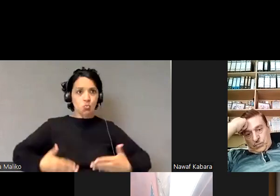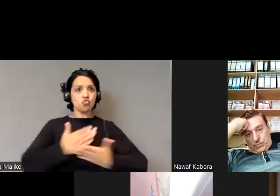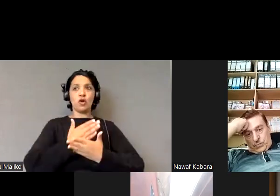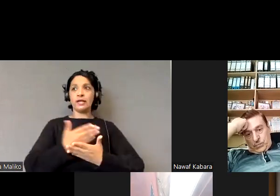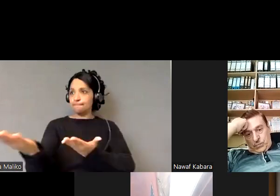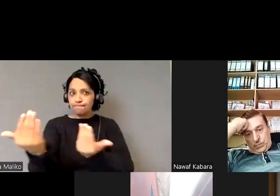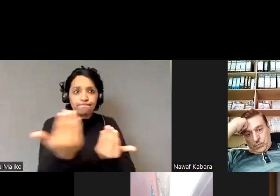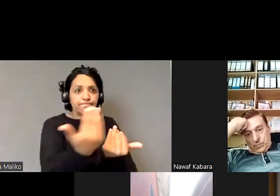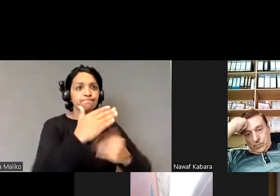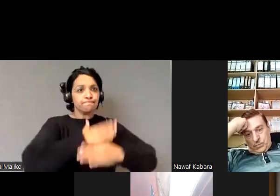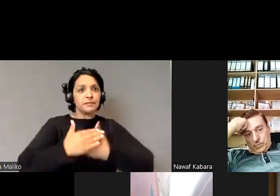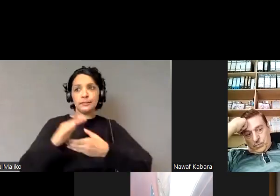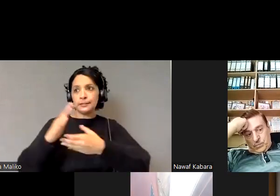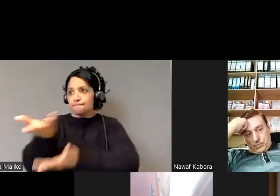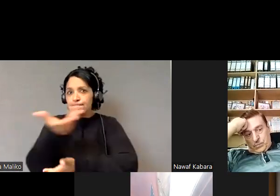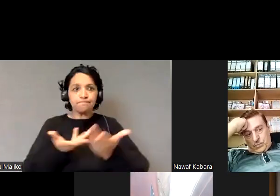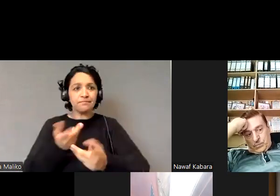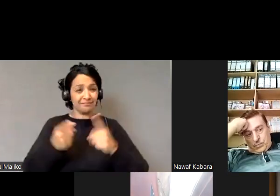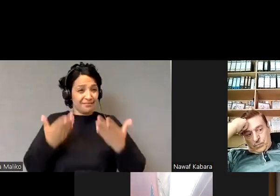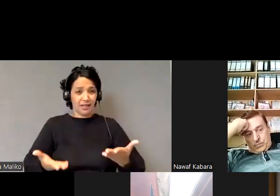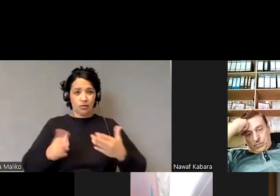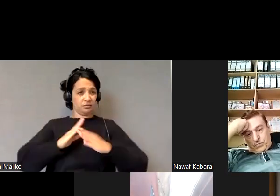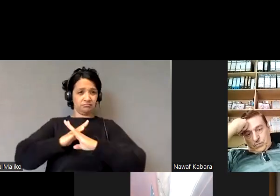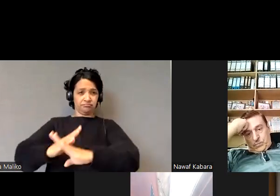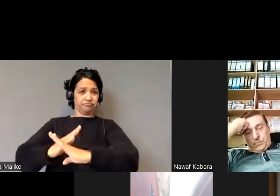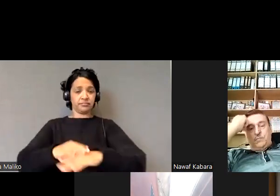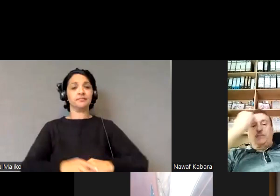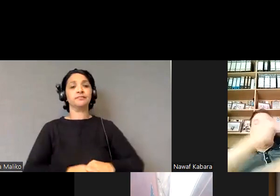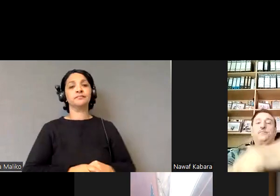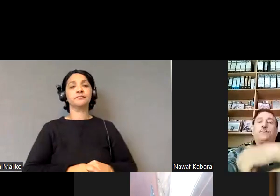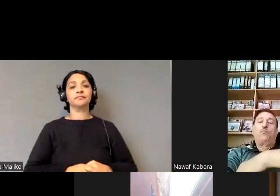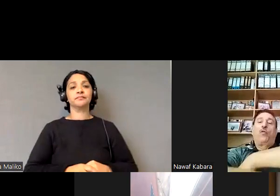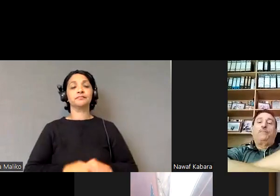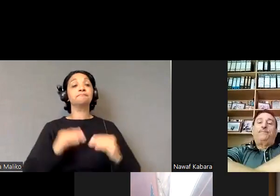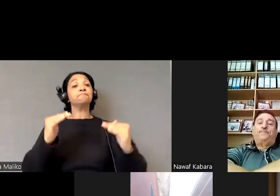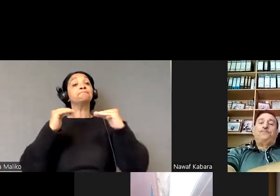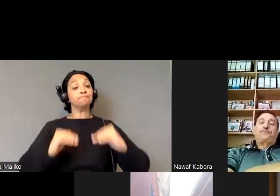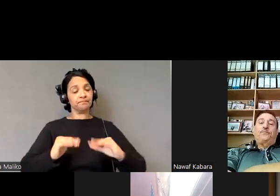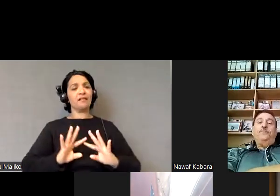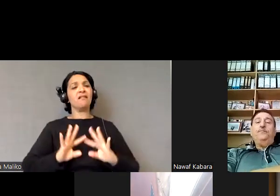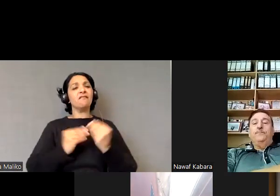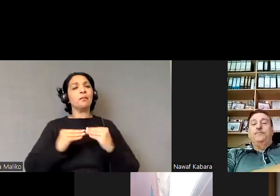Knellia of the women youth and family organisation said I think persons with disabilities should